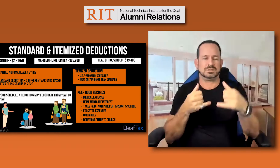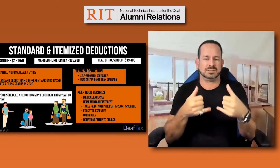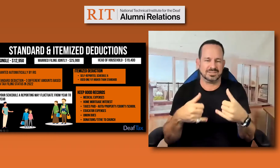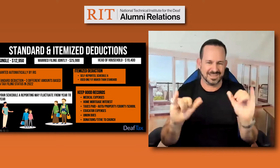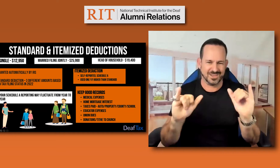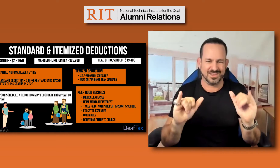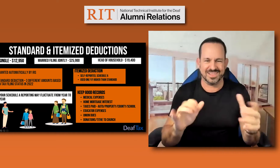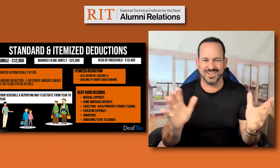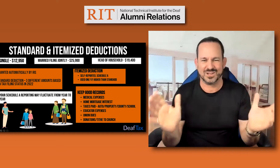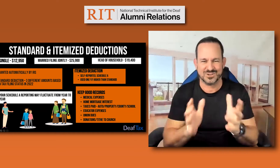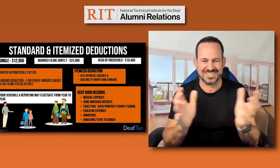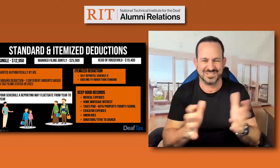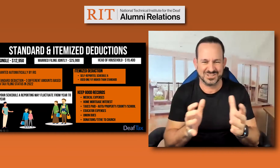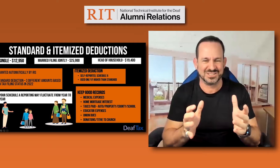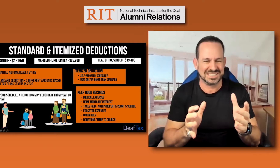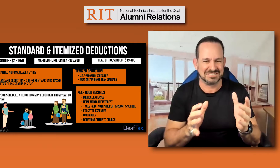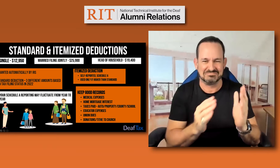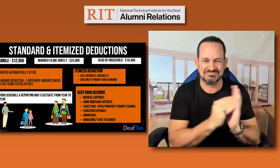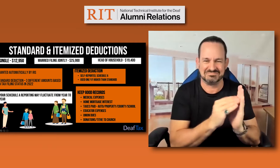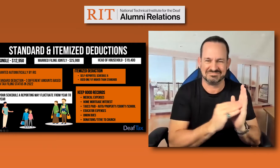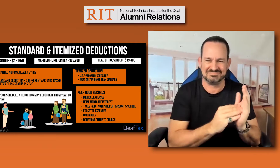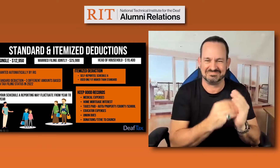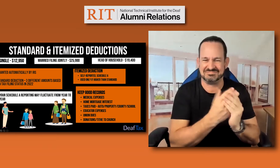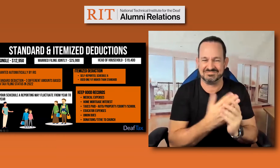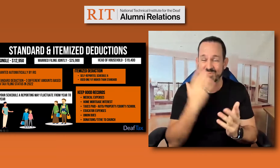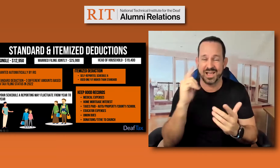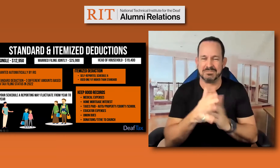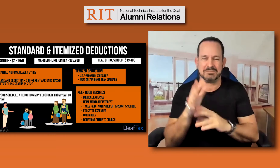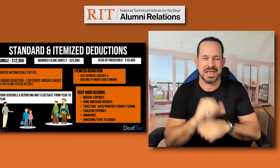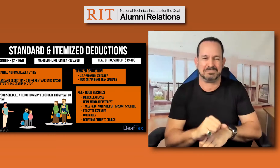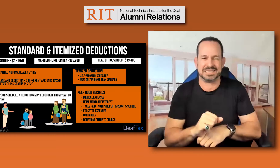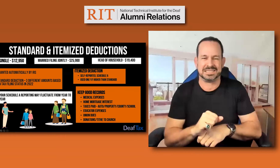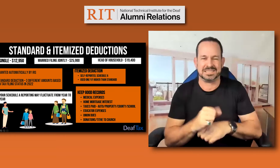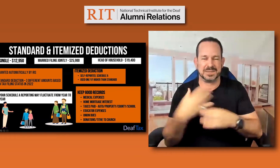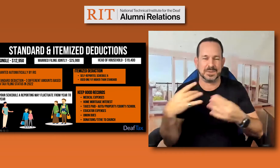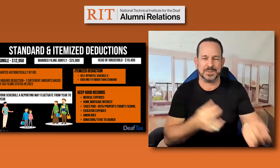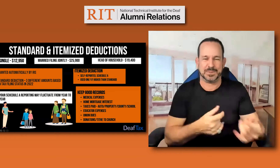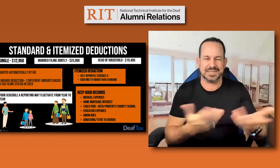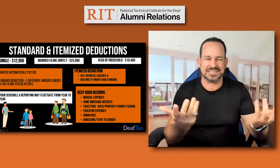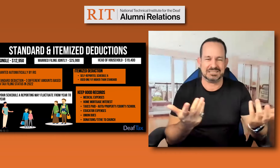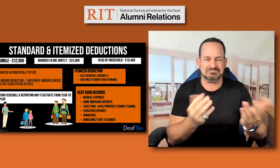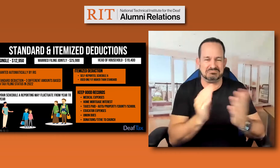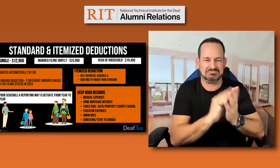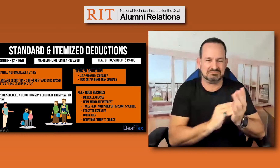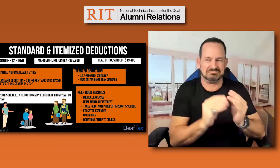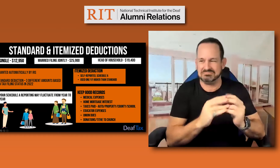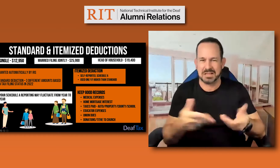the difference in the income that you need to get a benefit out of the itemized deductions versus the standardized deductions,